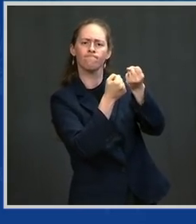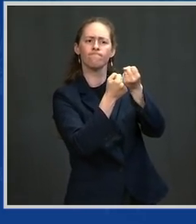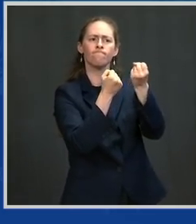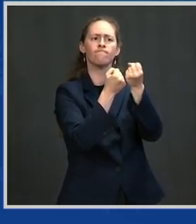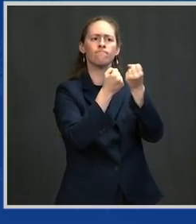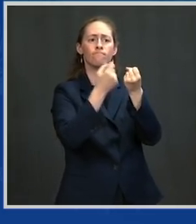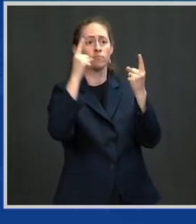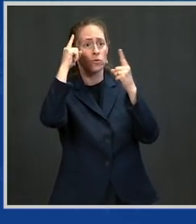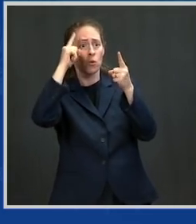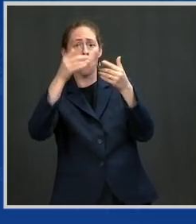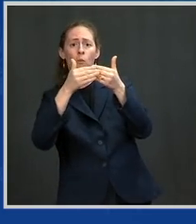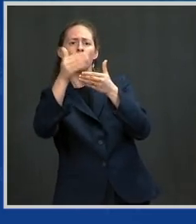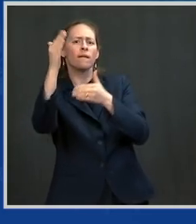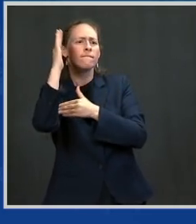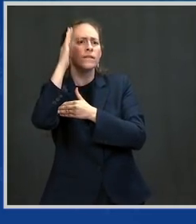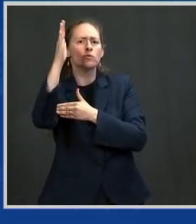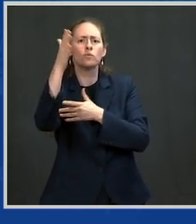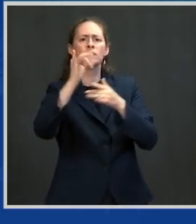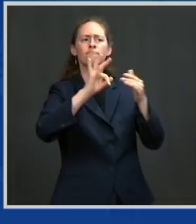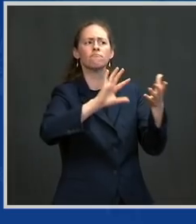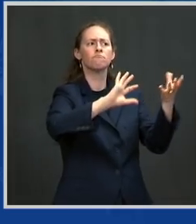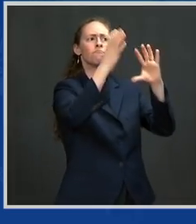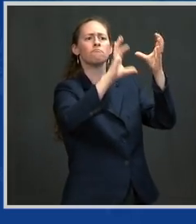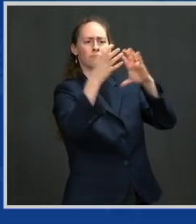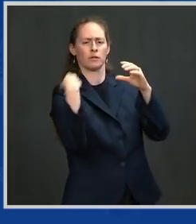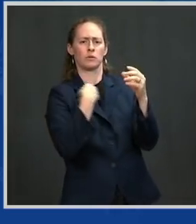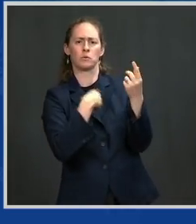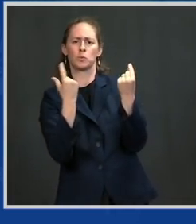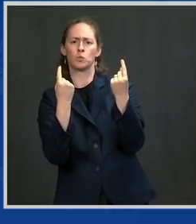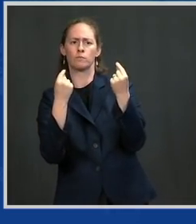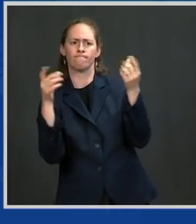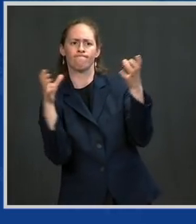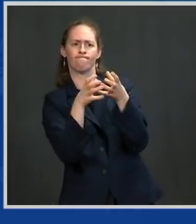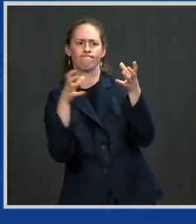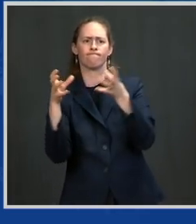And everyone -- everyone in that room today understood the shared appreciation,